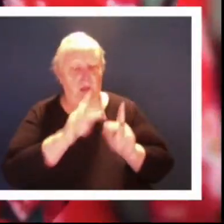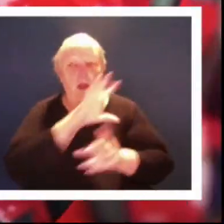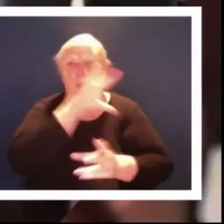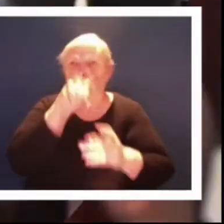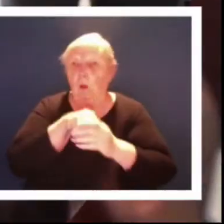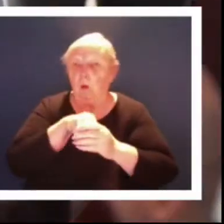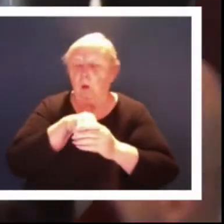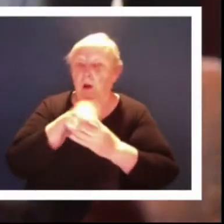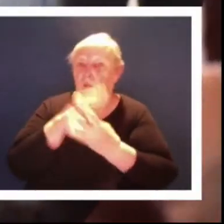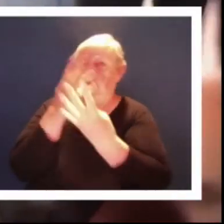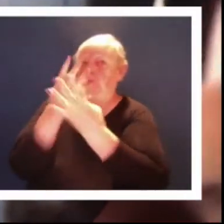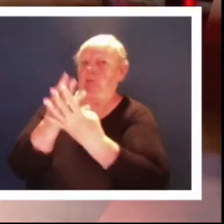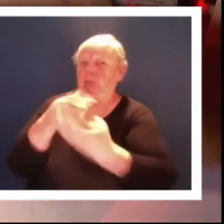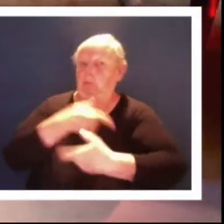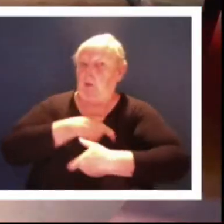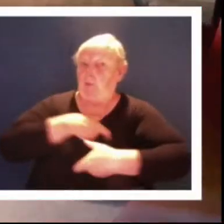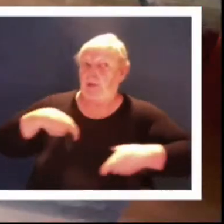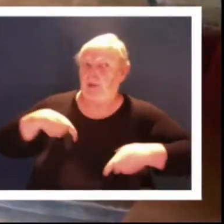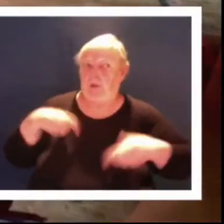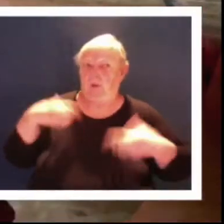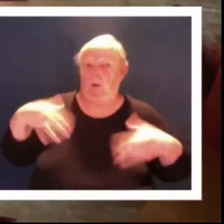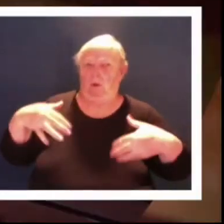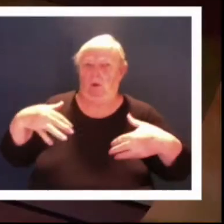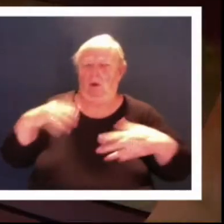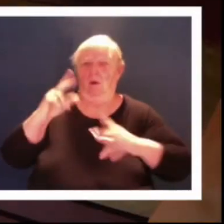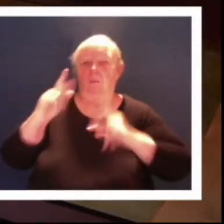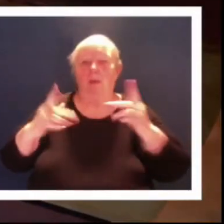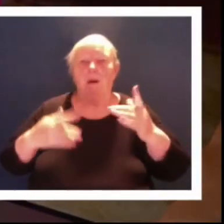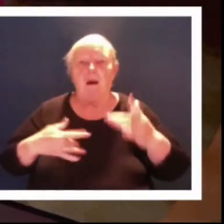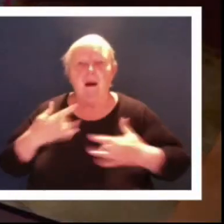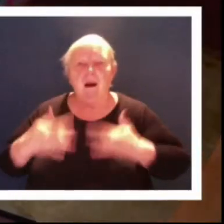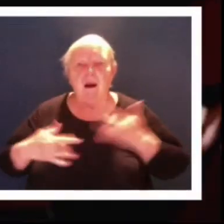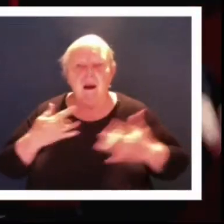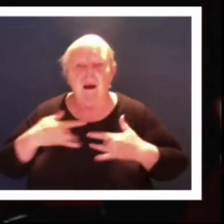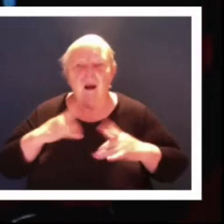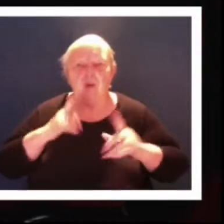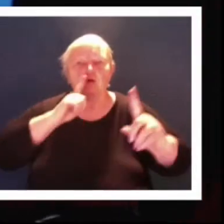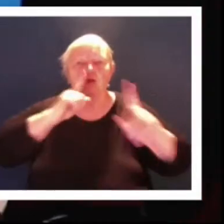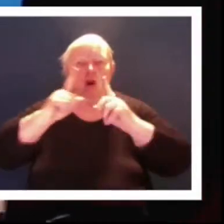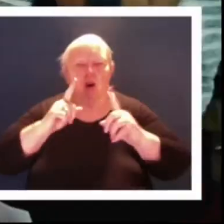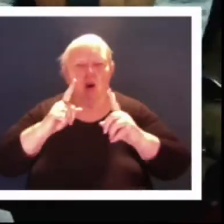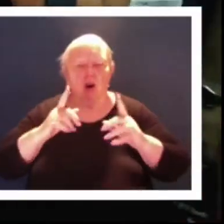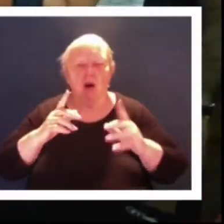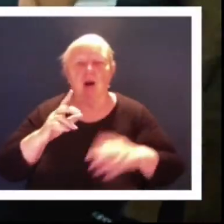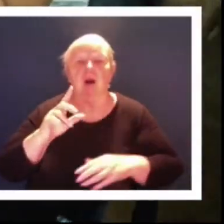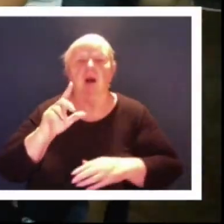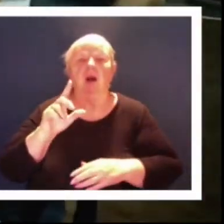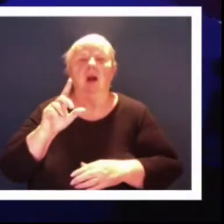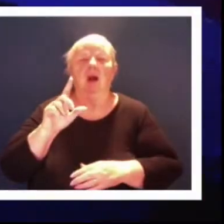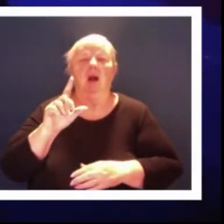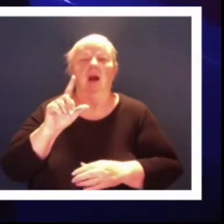in their communities. More than 3,000 TEDx events are held every year in 170 countries.